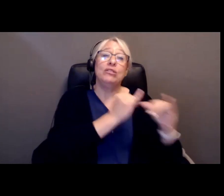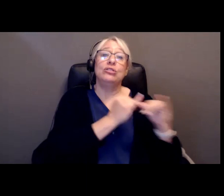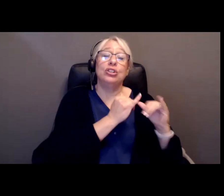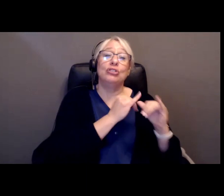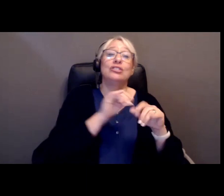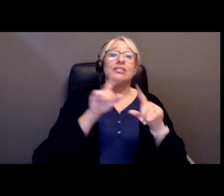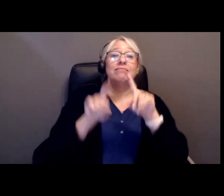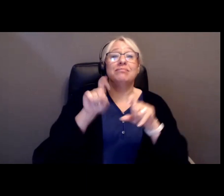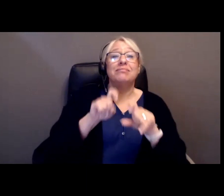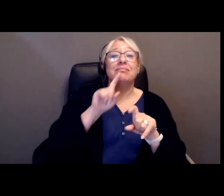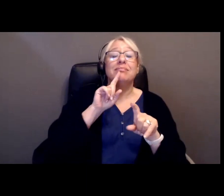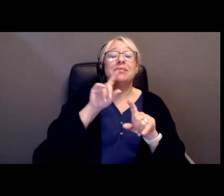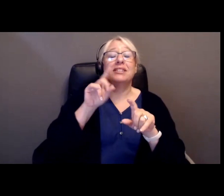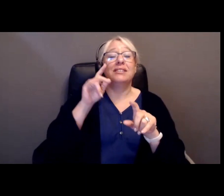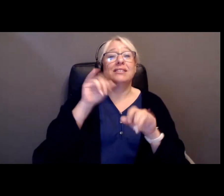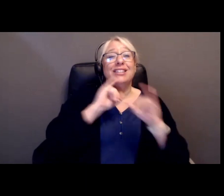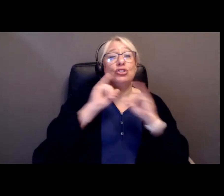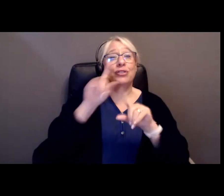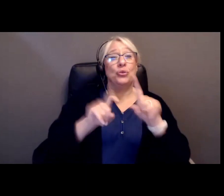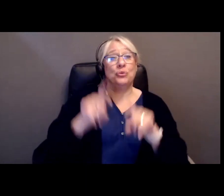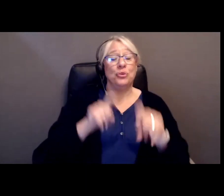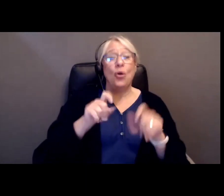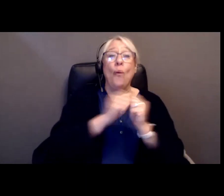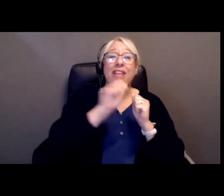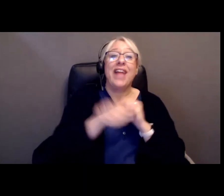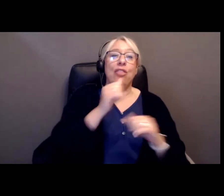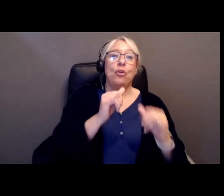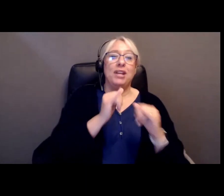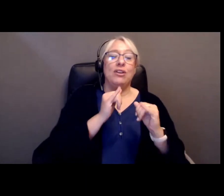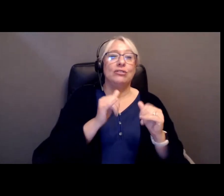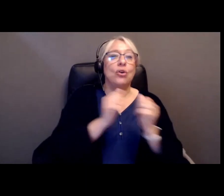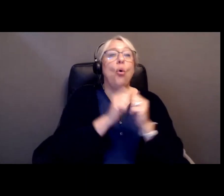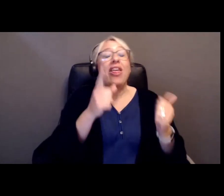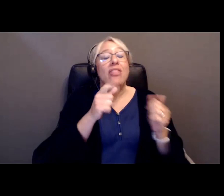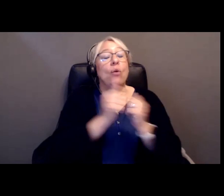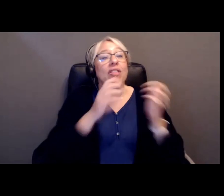research involves interviews, with peers without there being someone present who is involved with